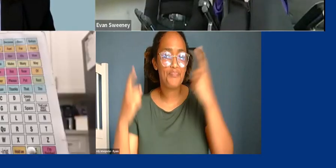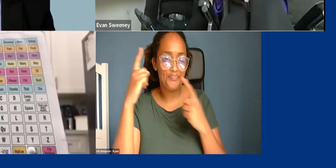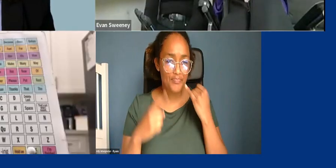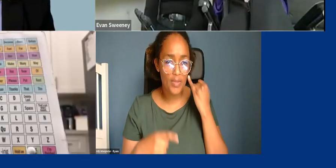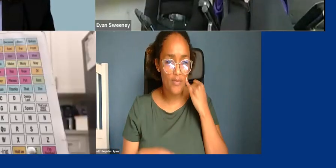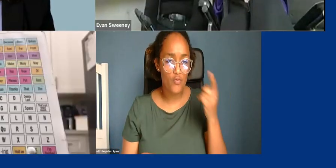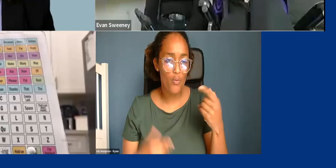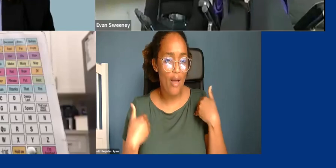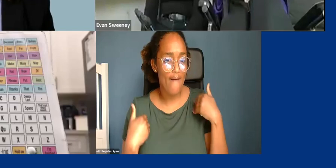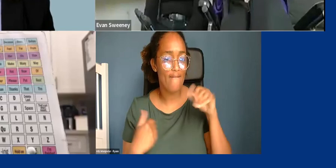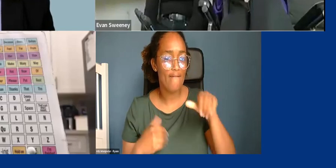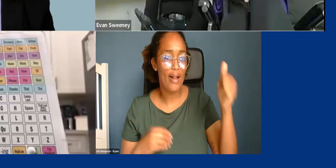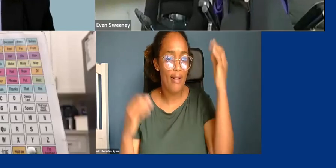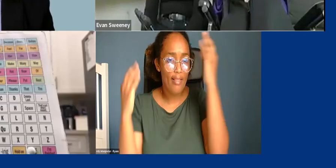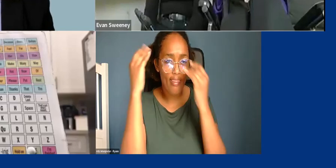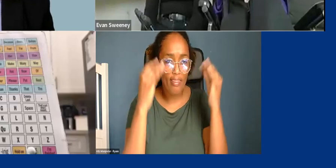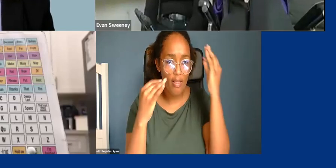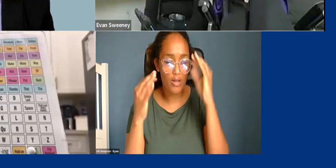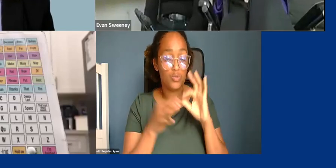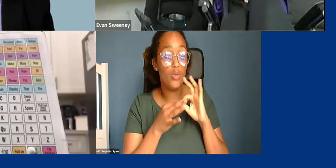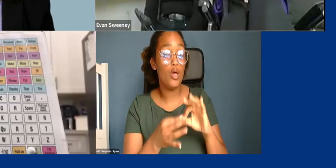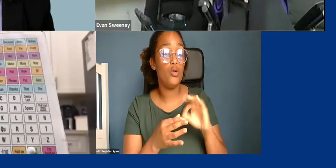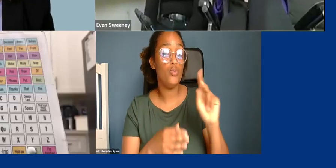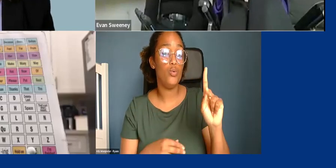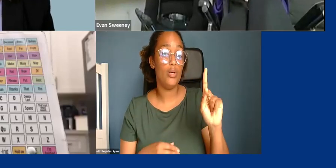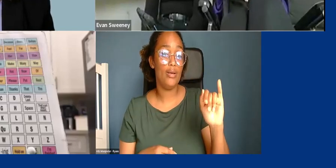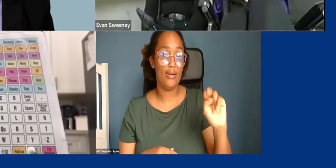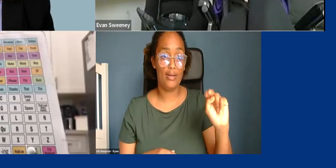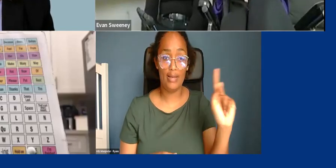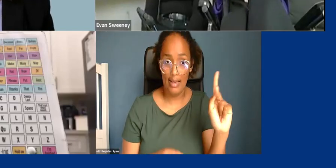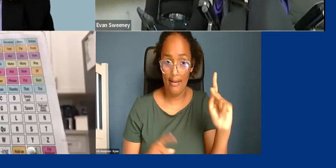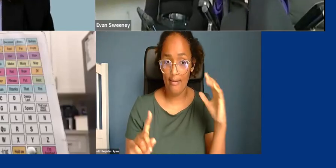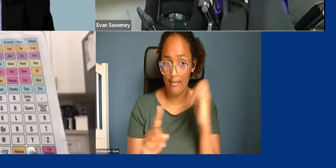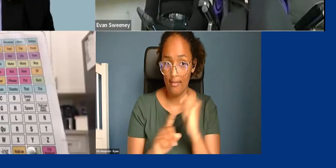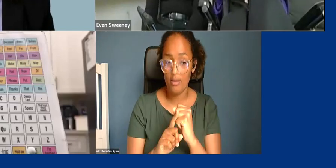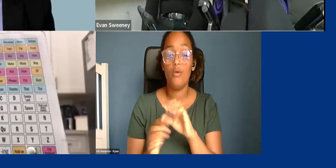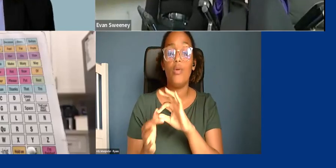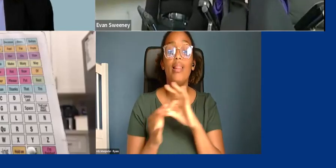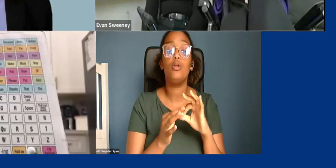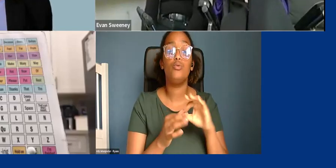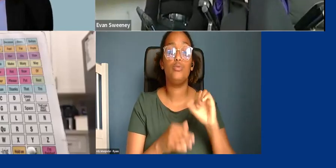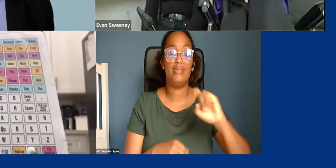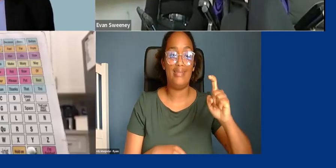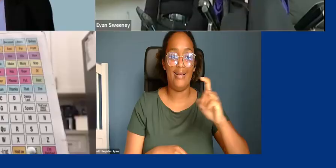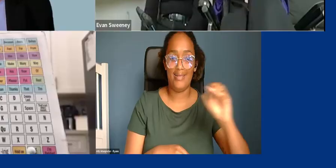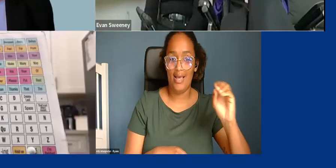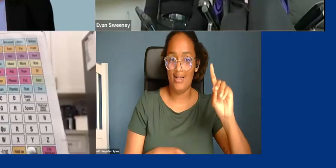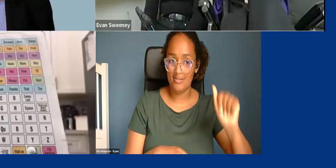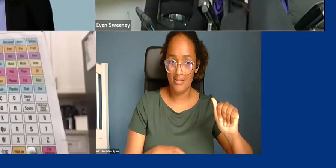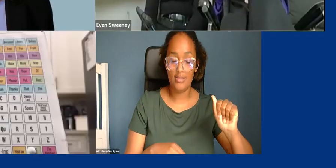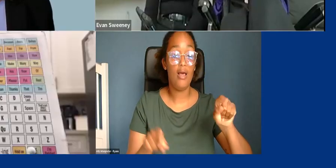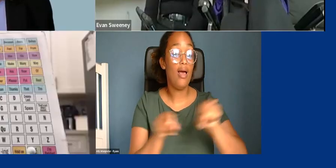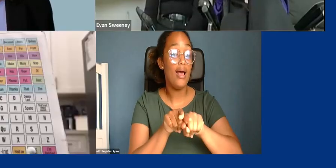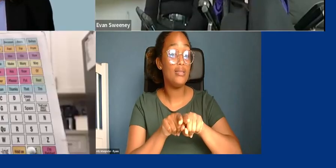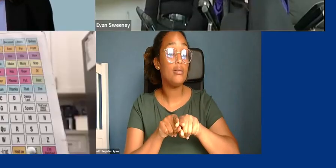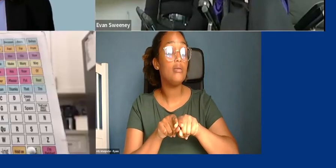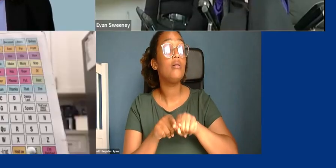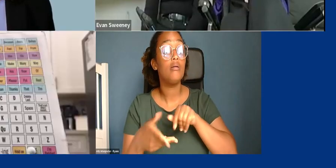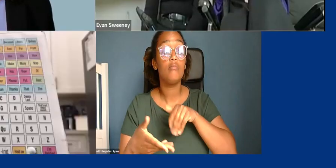on kink in the context of sex and disability, both as a mode of sexual interaction and